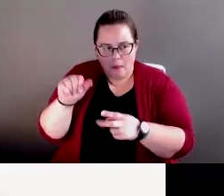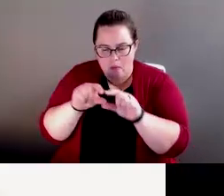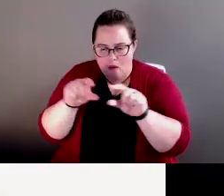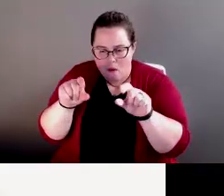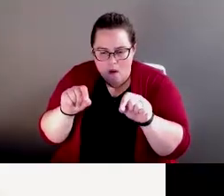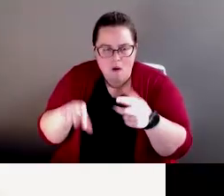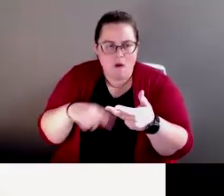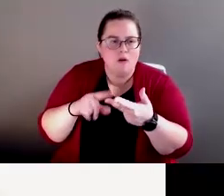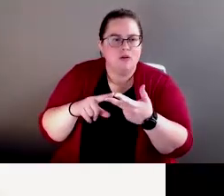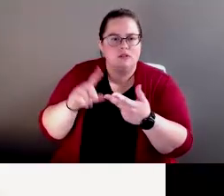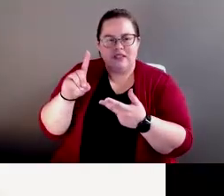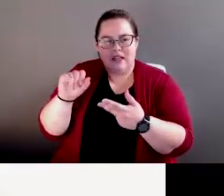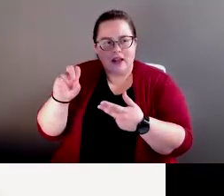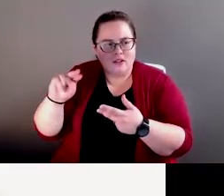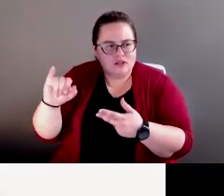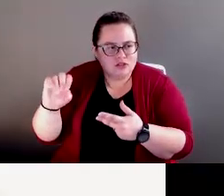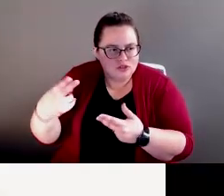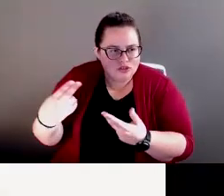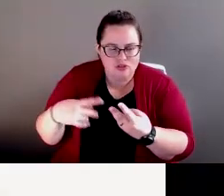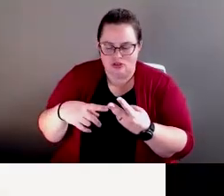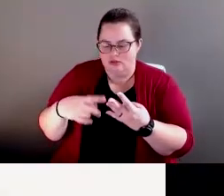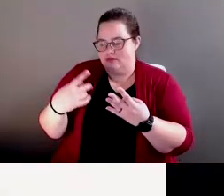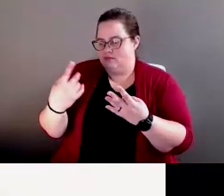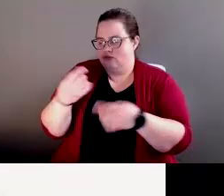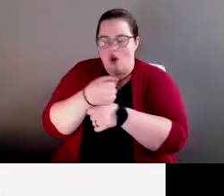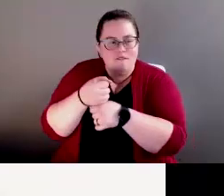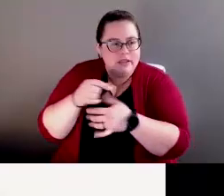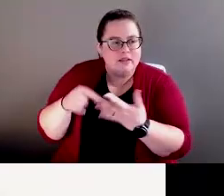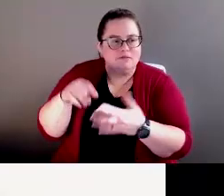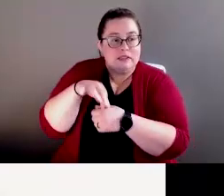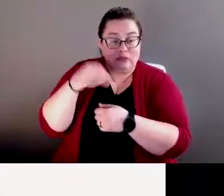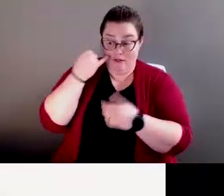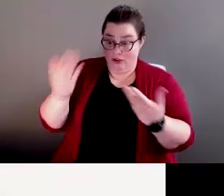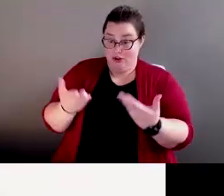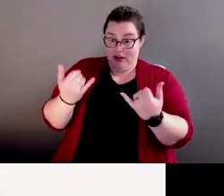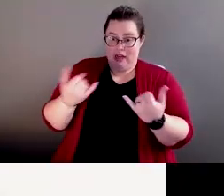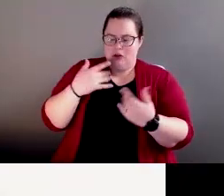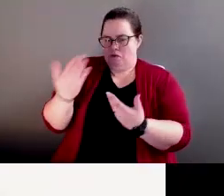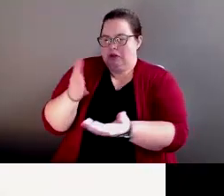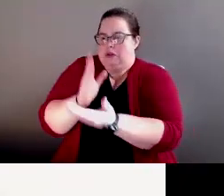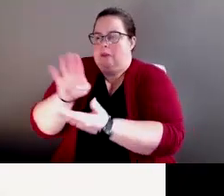So as you're going through your sessions today, if you're on campus, feel free to stop by there.